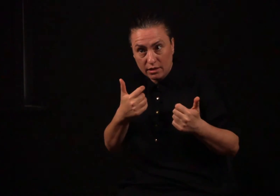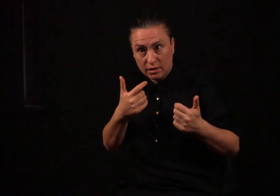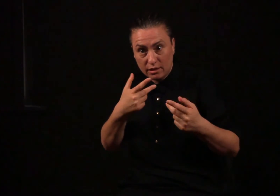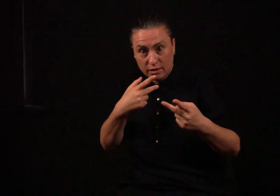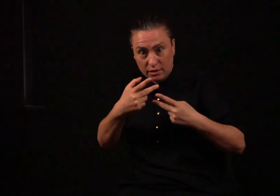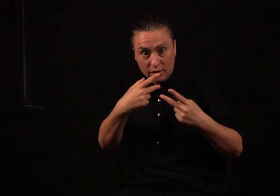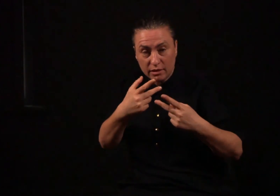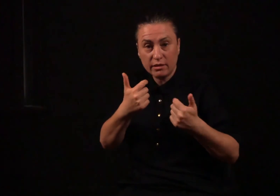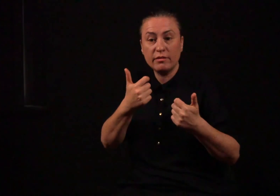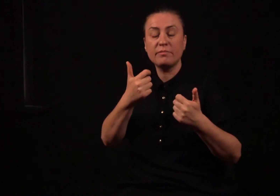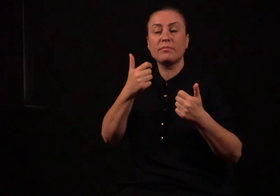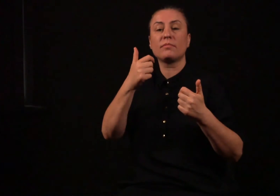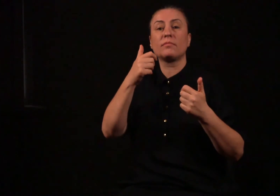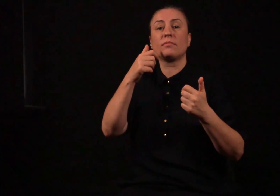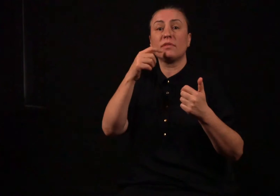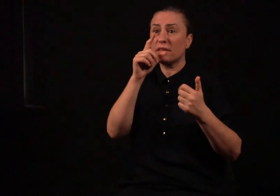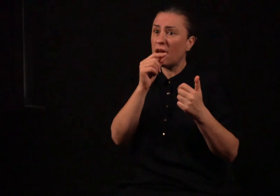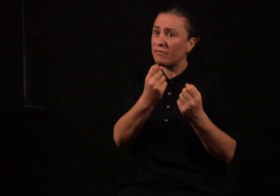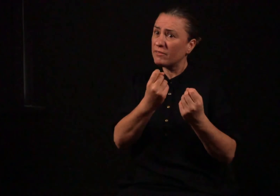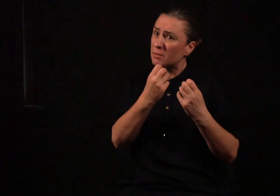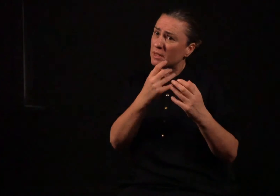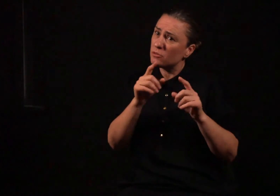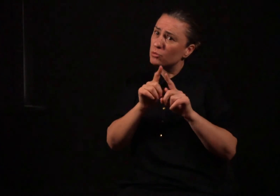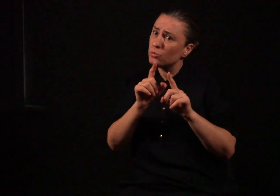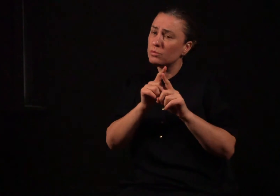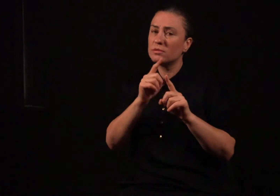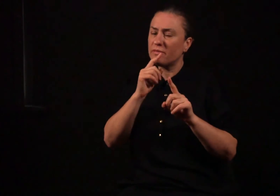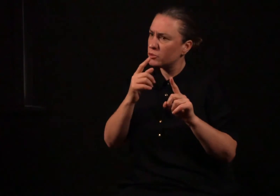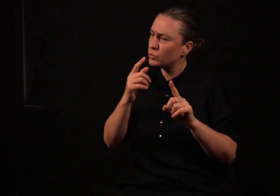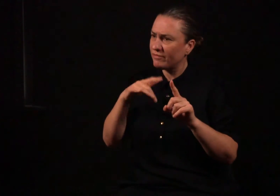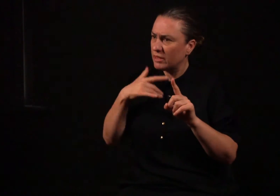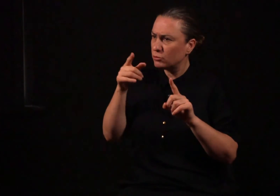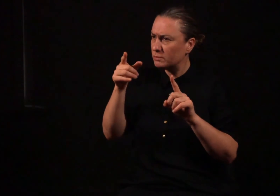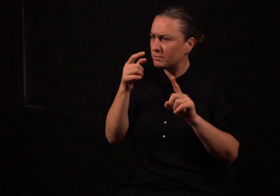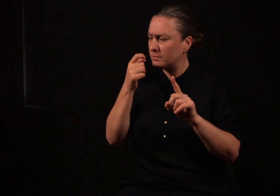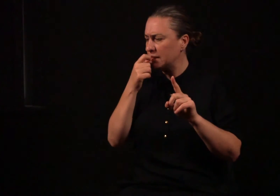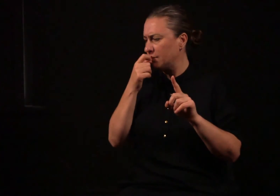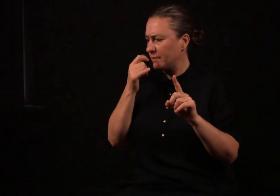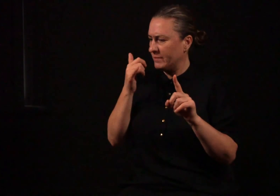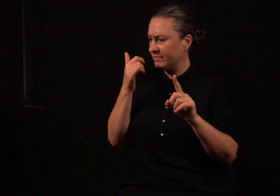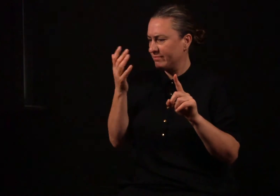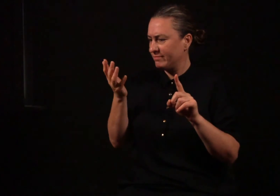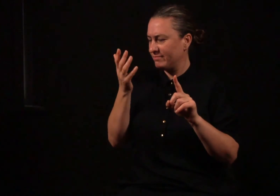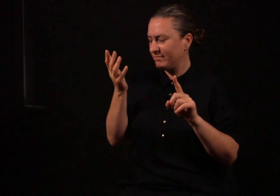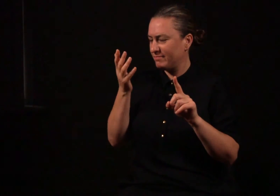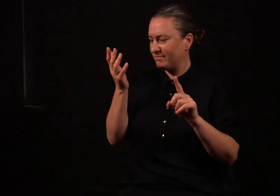and ask how they felt, how they think it went and I think they can give me valuable feedback as well.